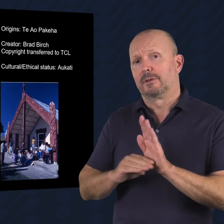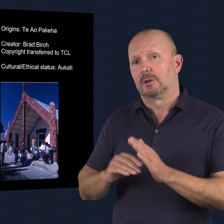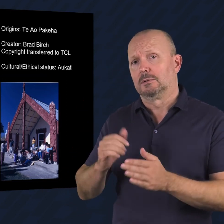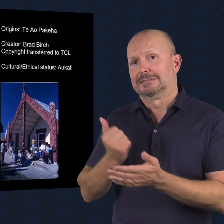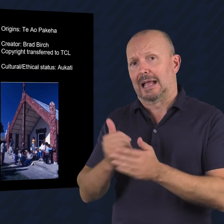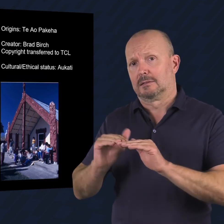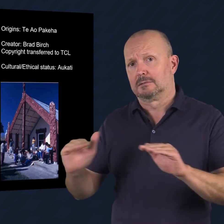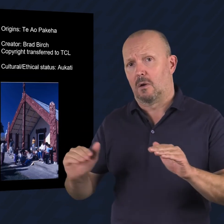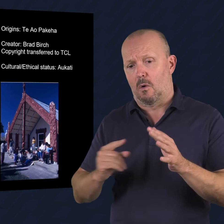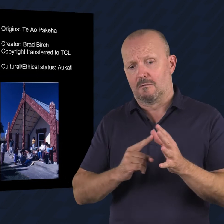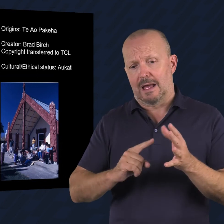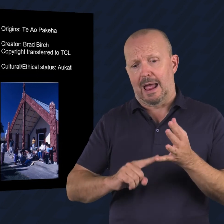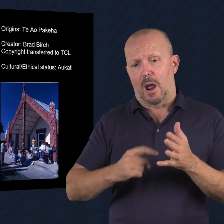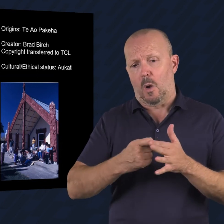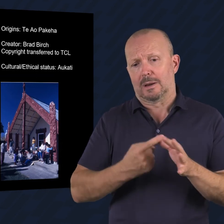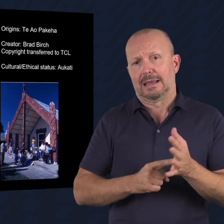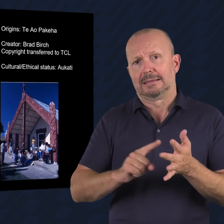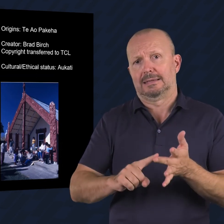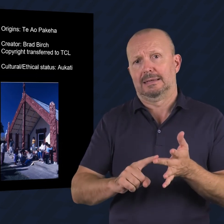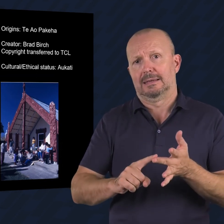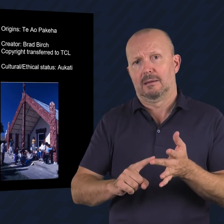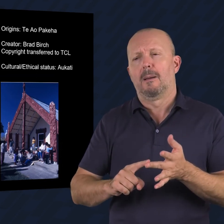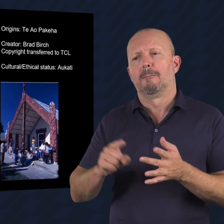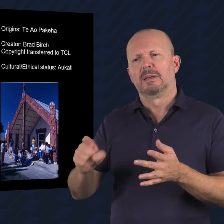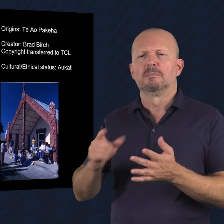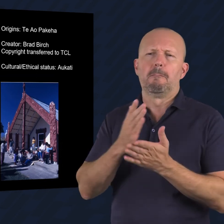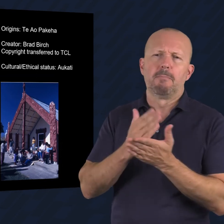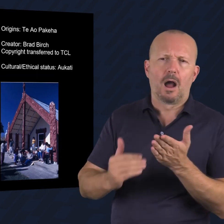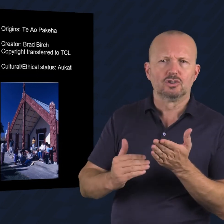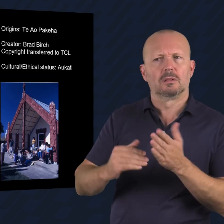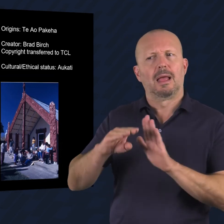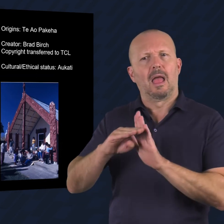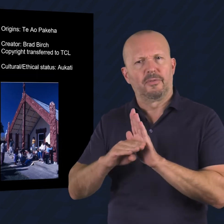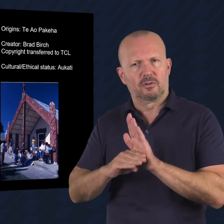which says partial cultural ethical restrictions apply to request a copy,